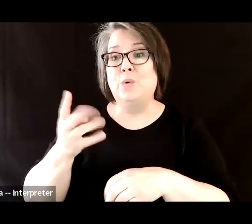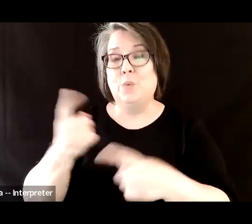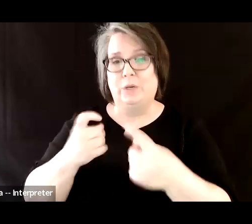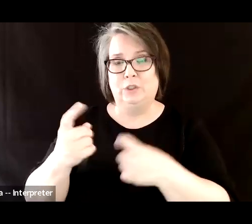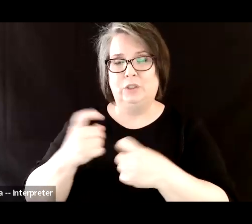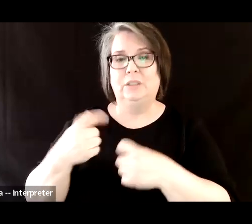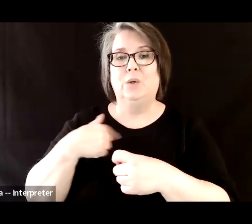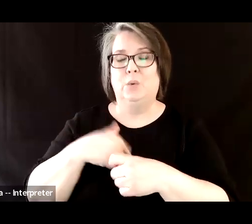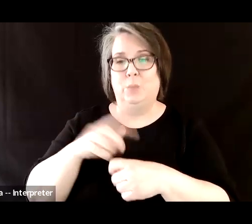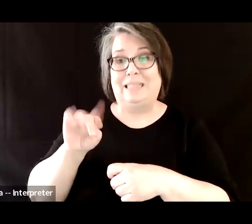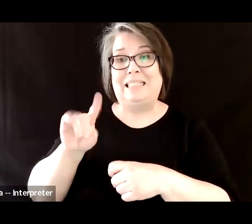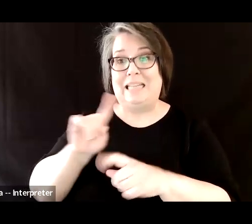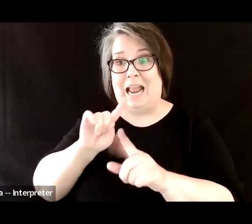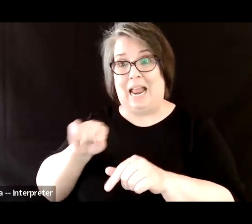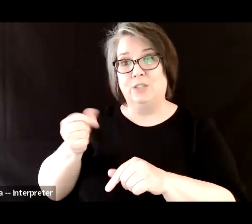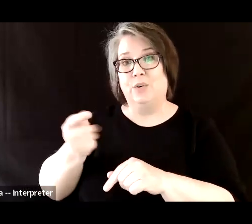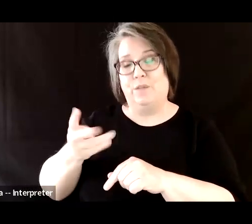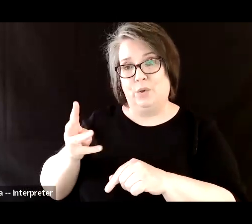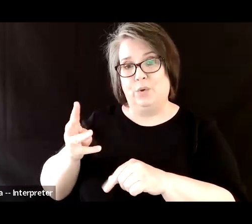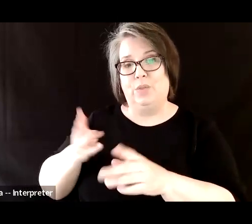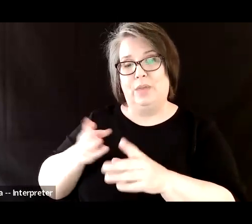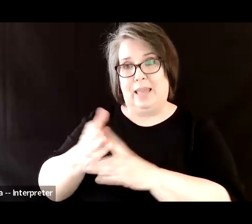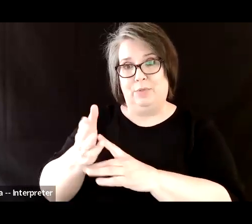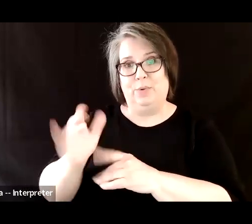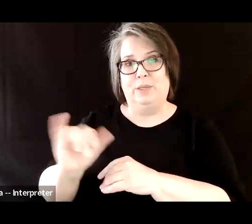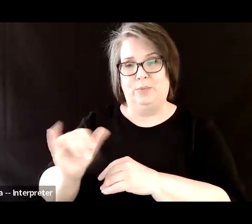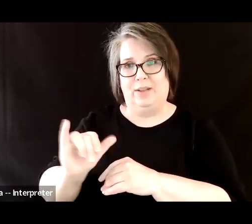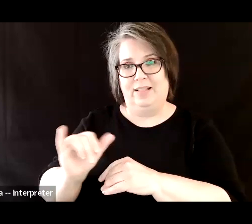We did answer a few that came through as well, we were able to